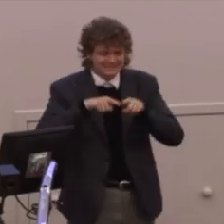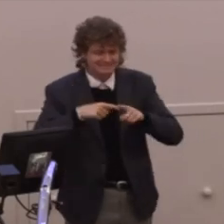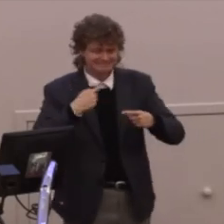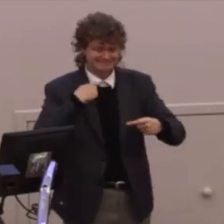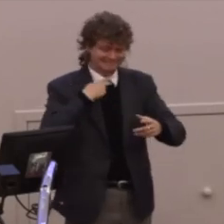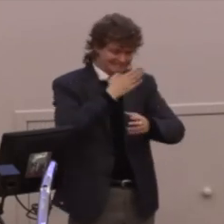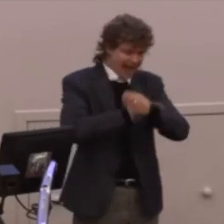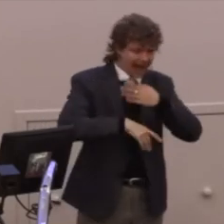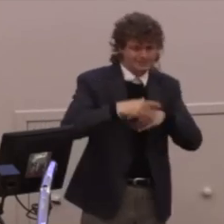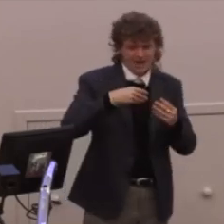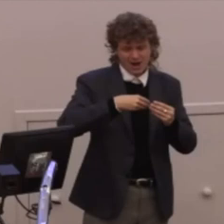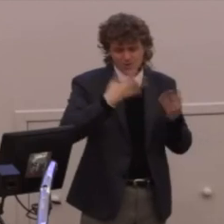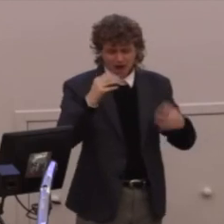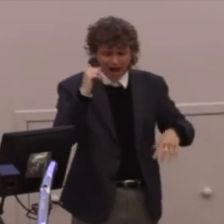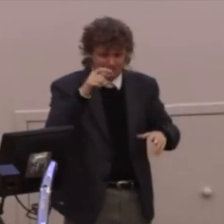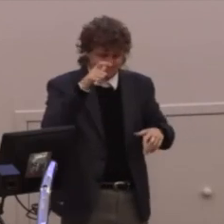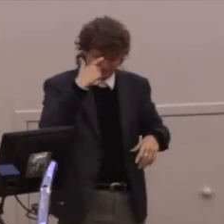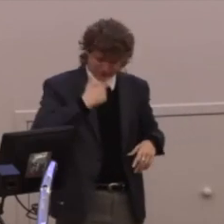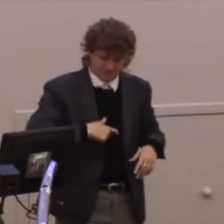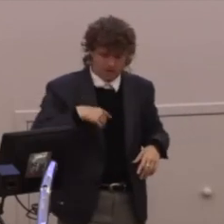India resonates with someone like Britney, a blonde white gorgeously sexy superstar living